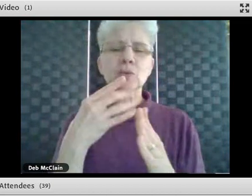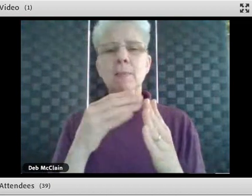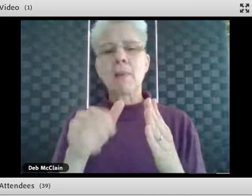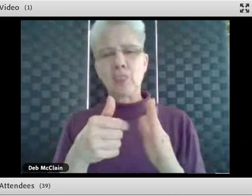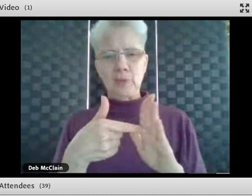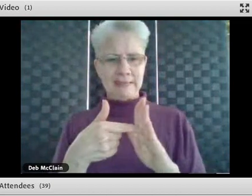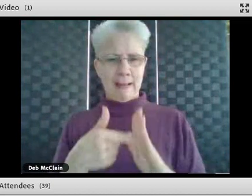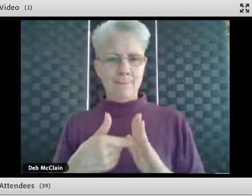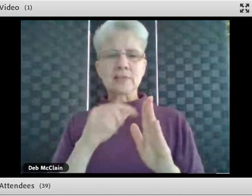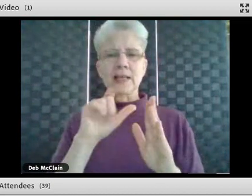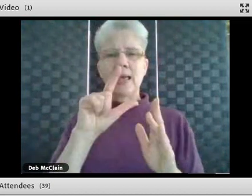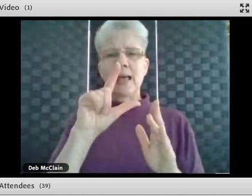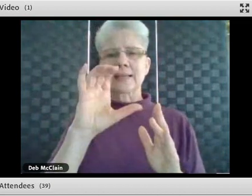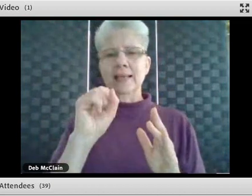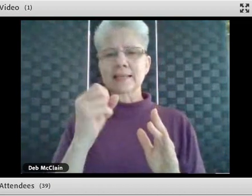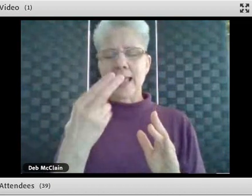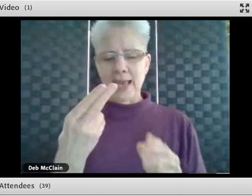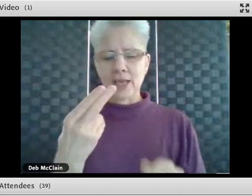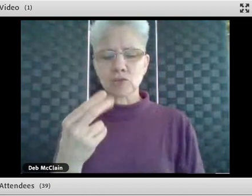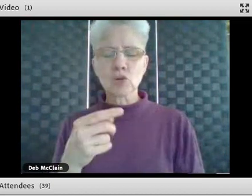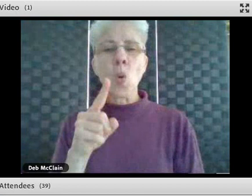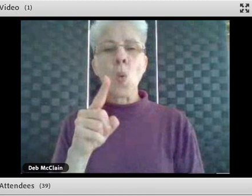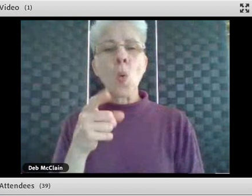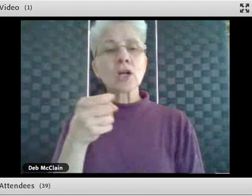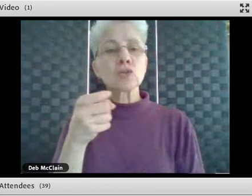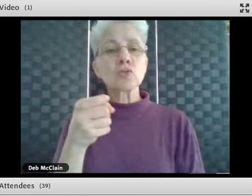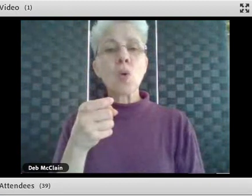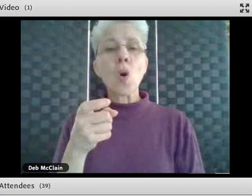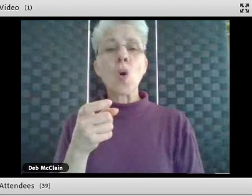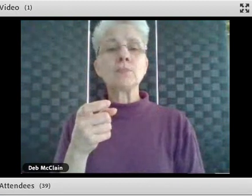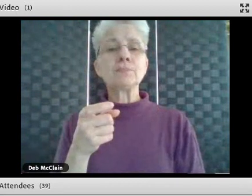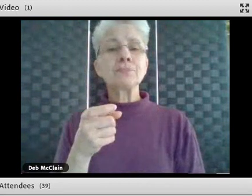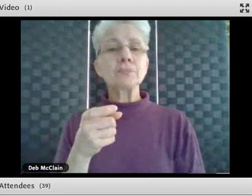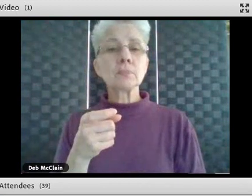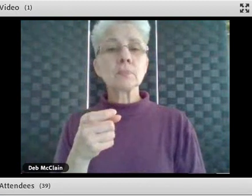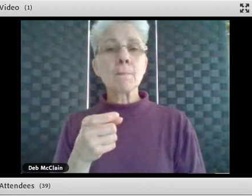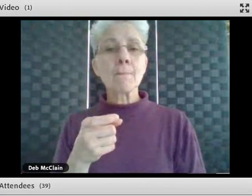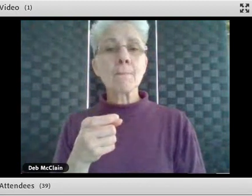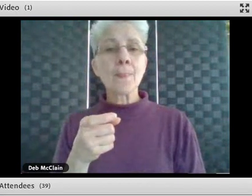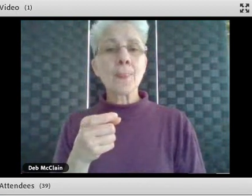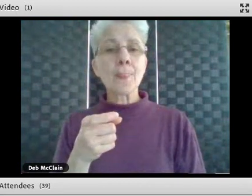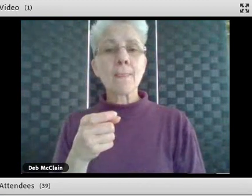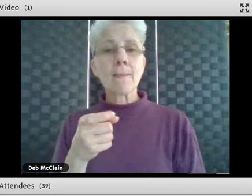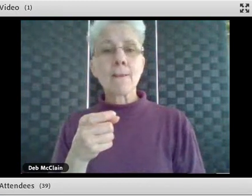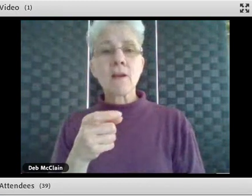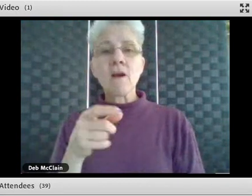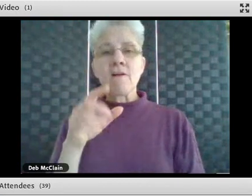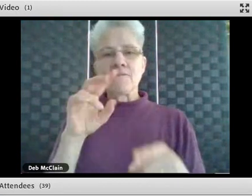So, LCSH is one controlled vocabulary, but Sears, which is popular for school